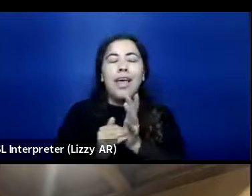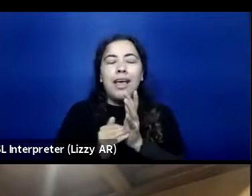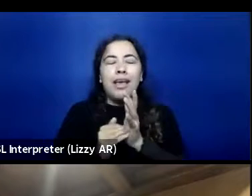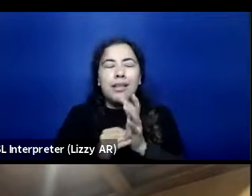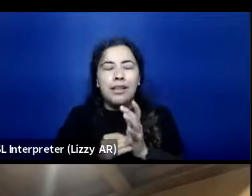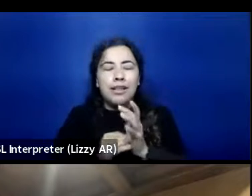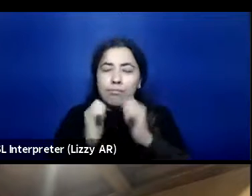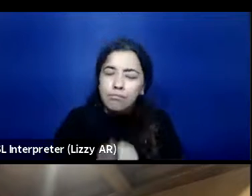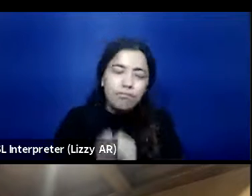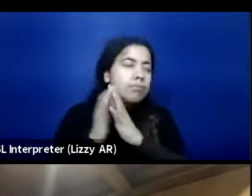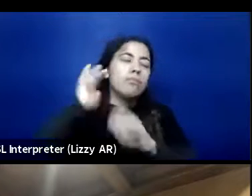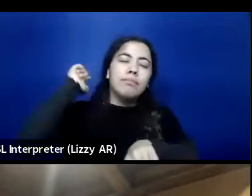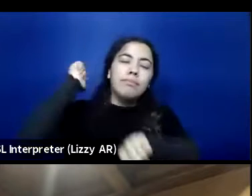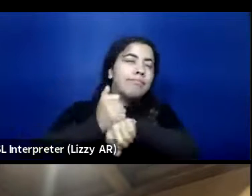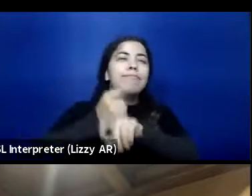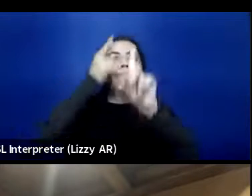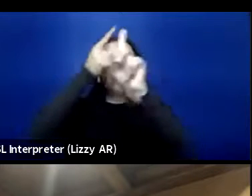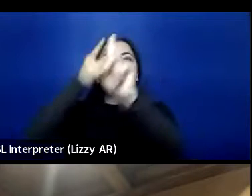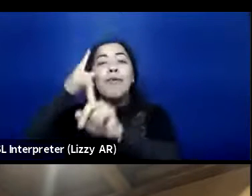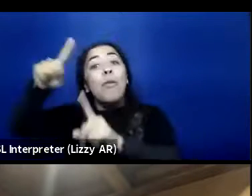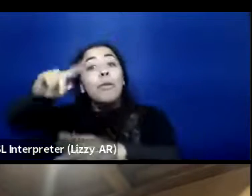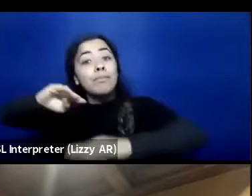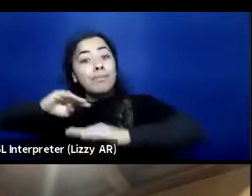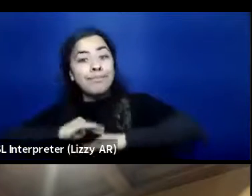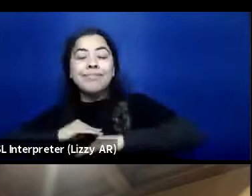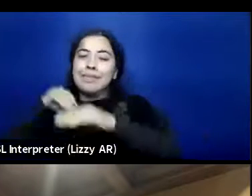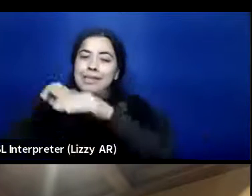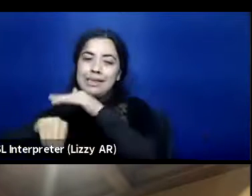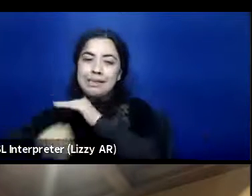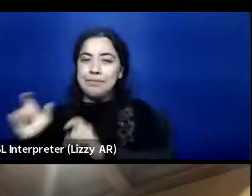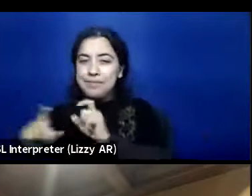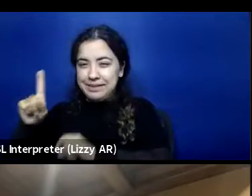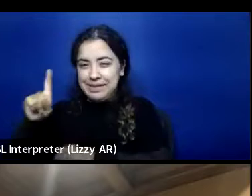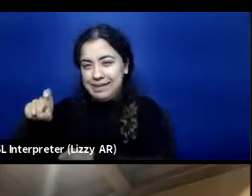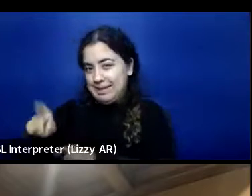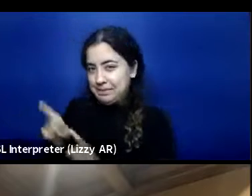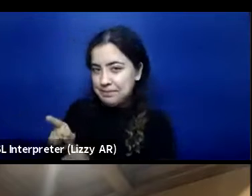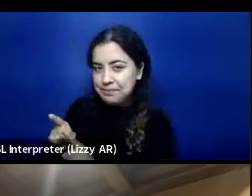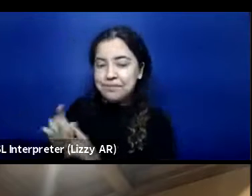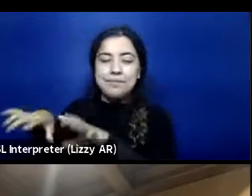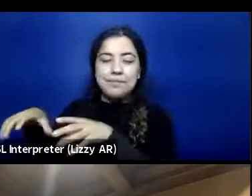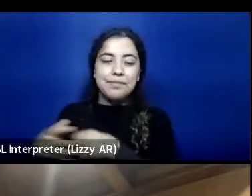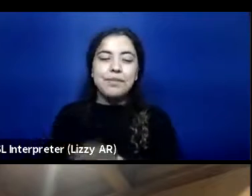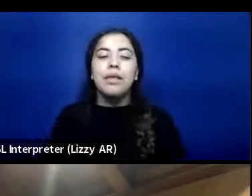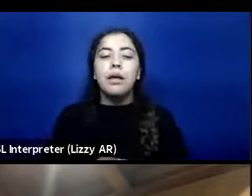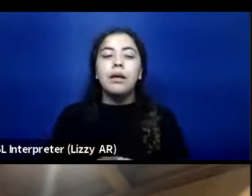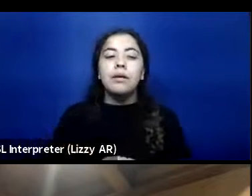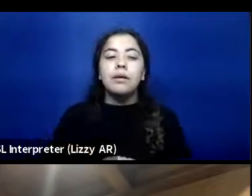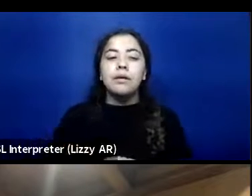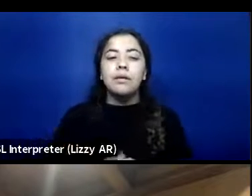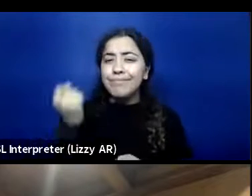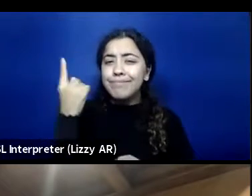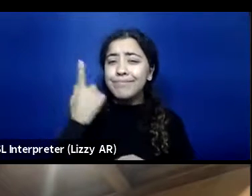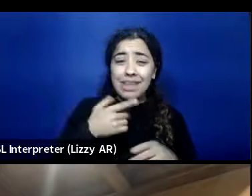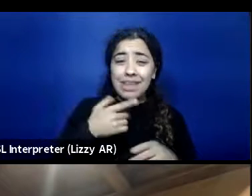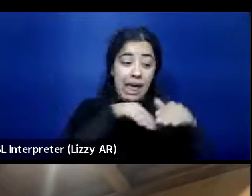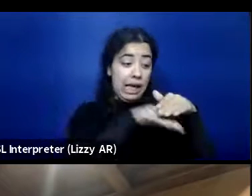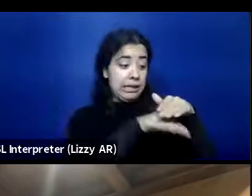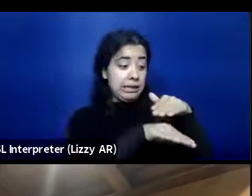And second thing I'd like to argue is that we need to move from accessibility to usability.